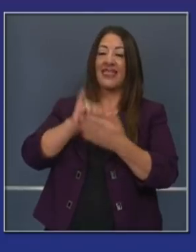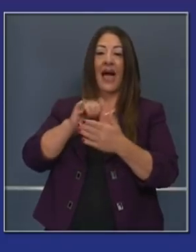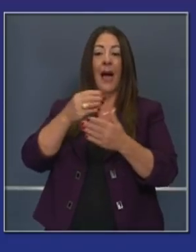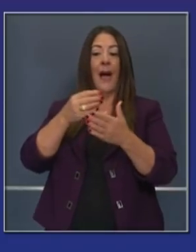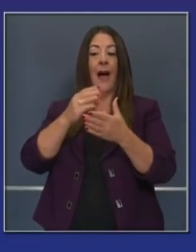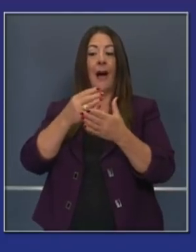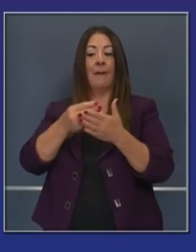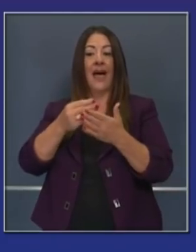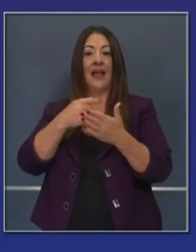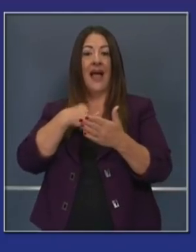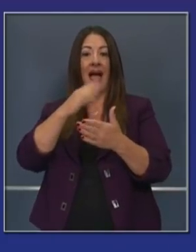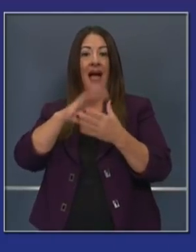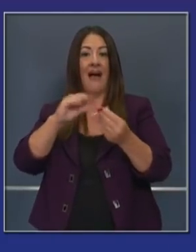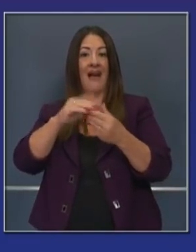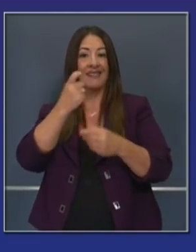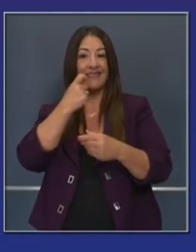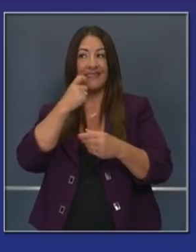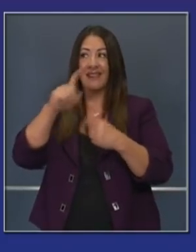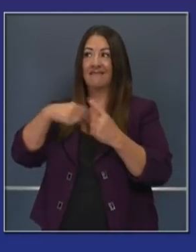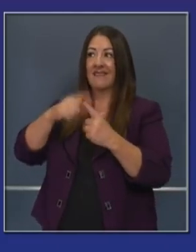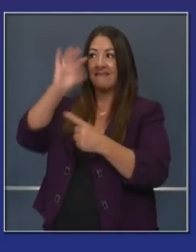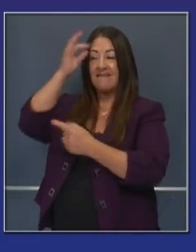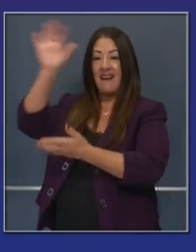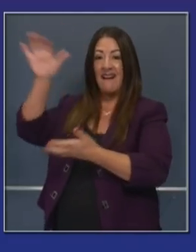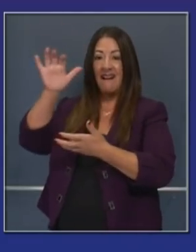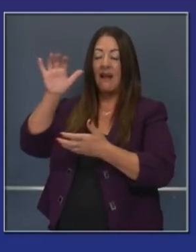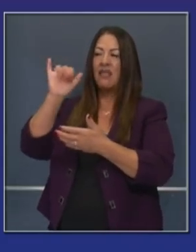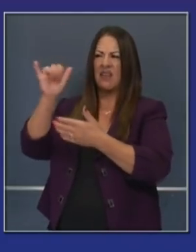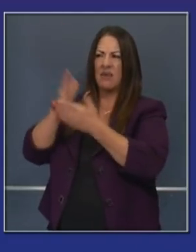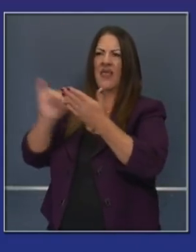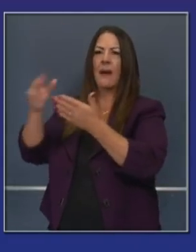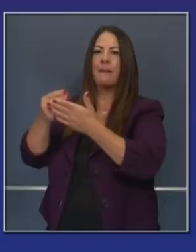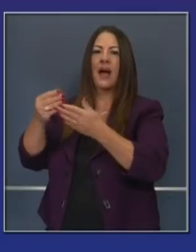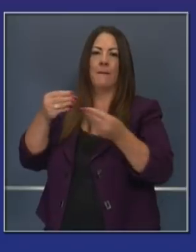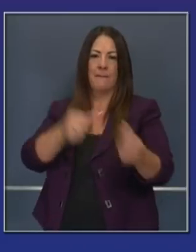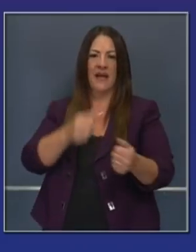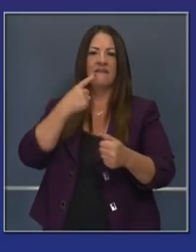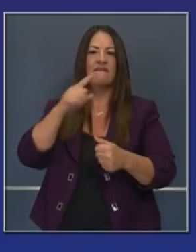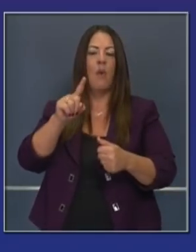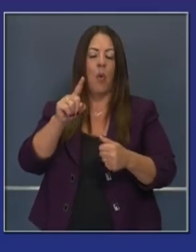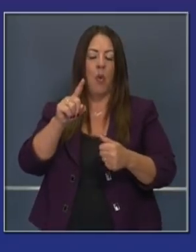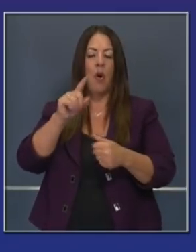THIS IS 0% CONTAINED. 7,000 ACRES PART OF THAT FMAG THAT WE RECEIVED FROM THE